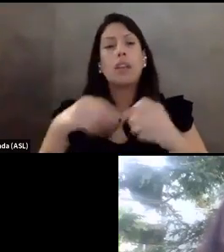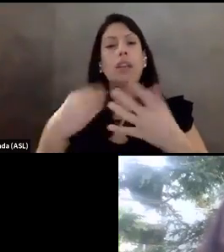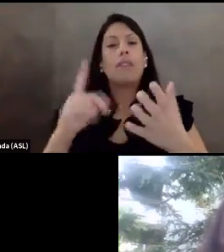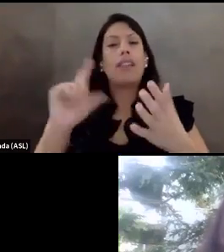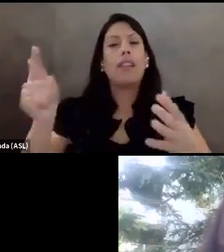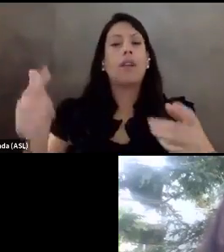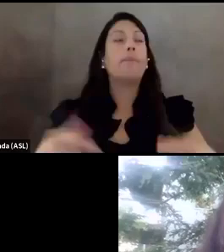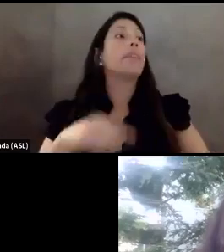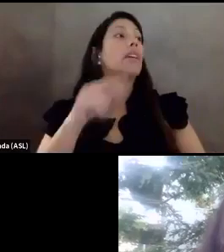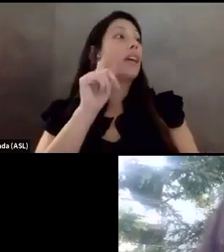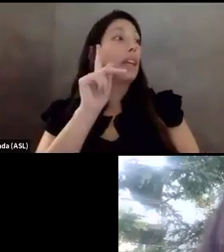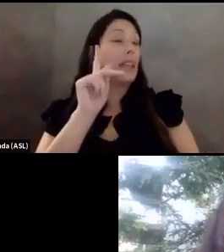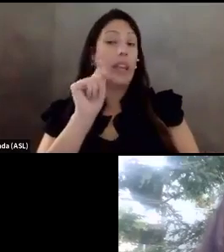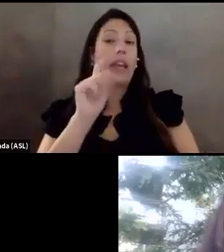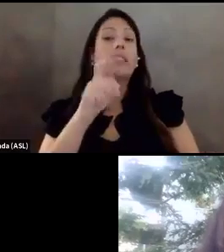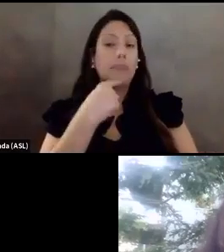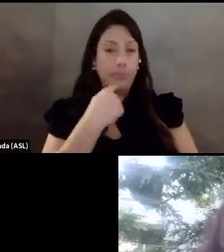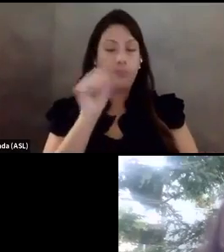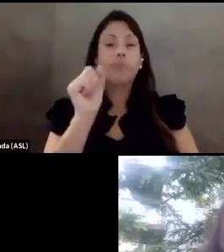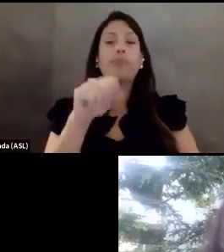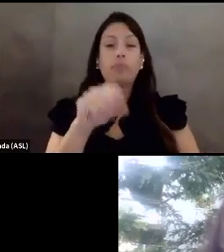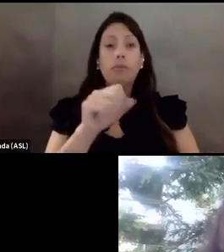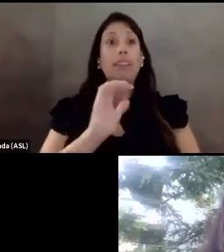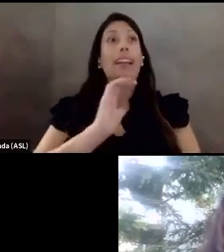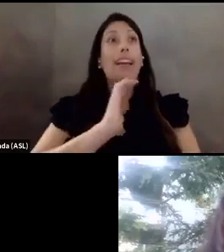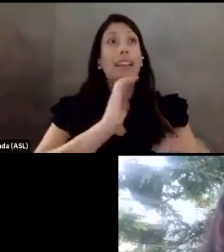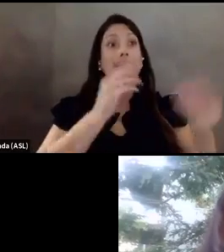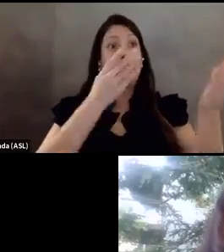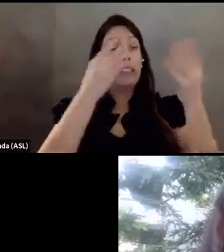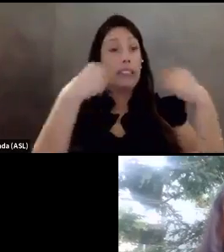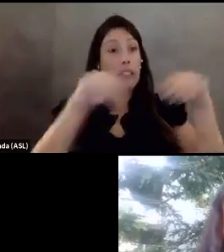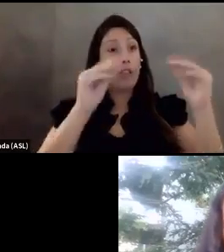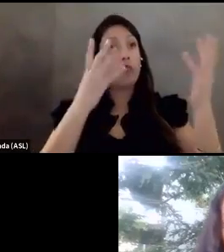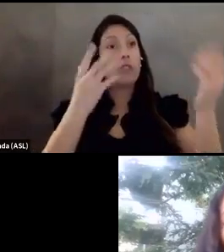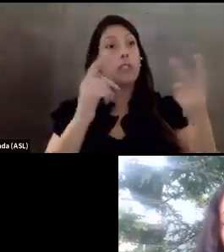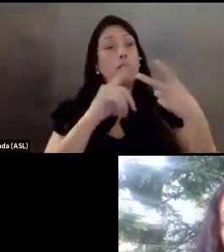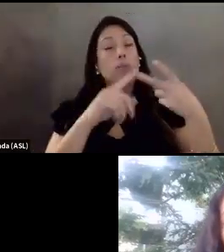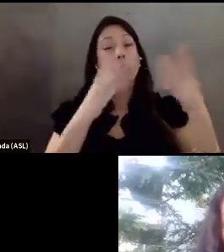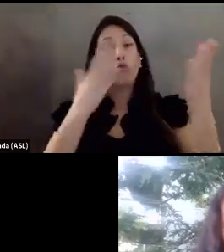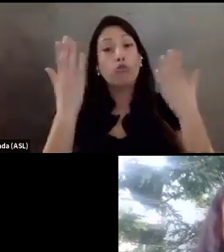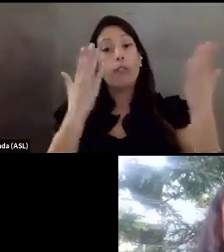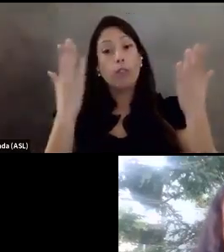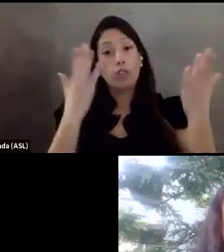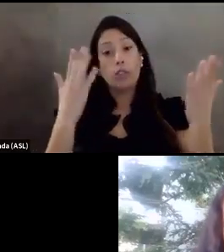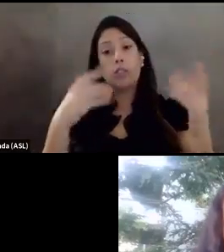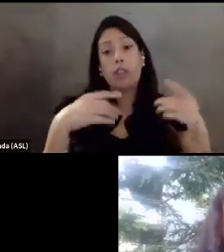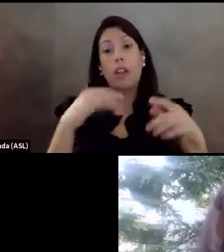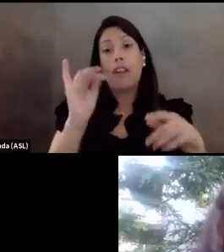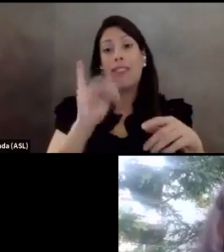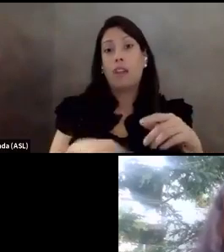Yes, we had sales and services has been one of the categories that we've